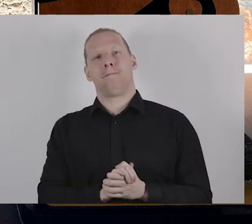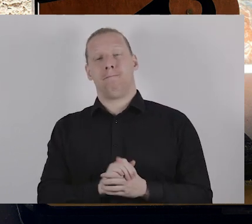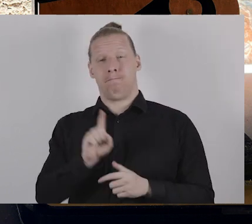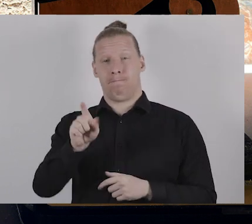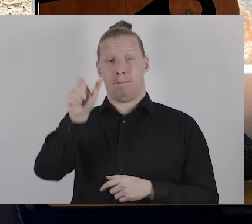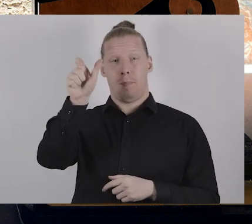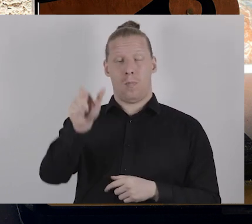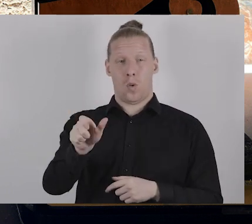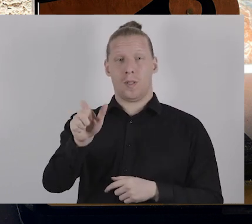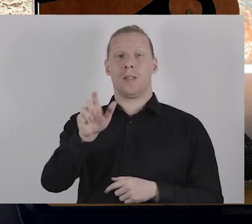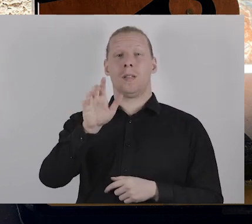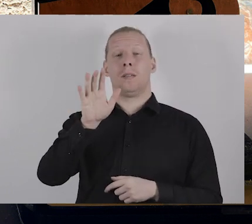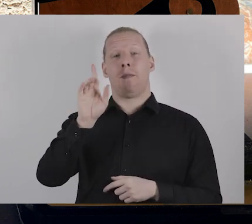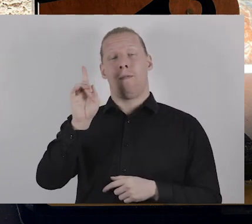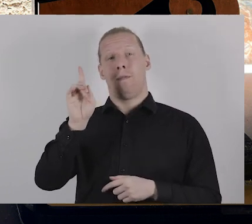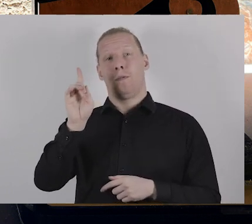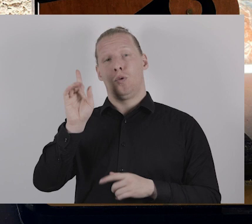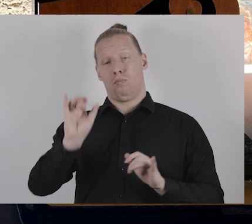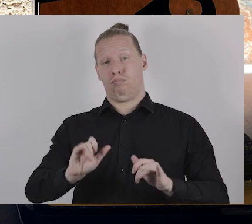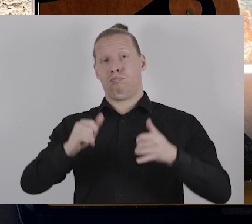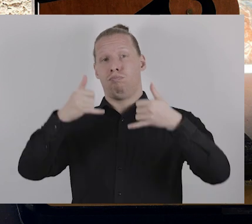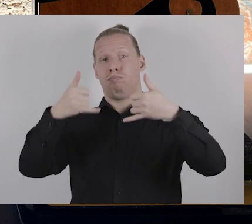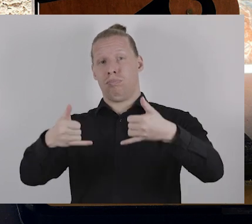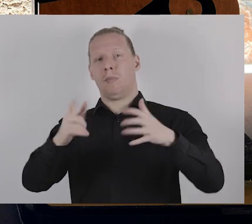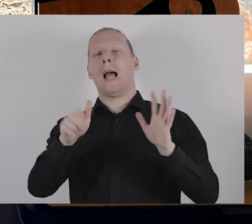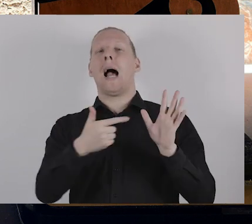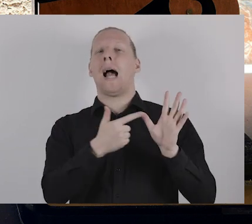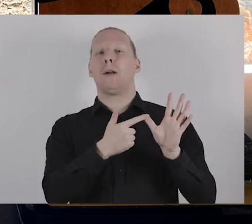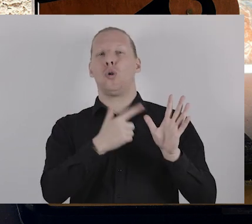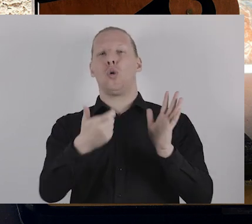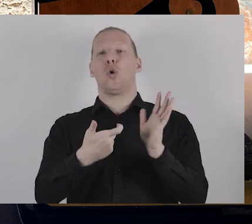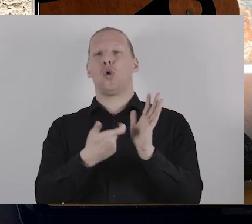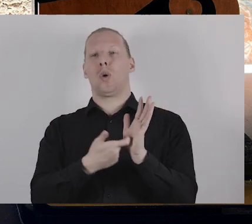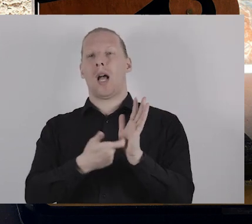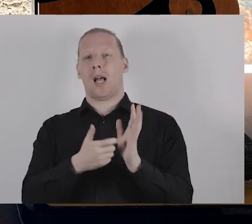This year's recipient is Anaru Ruka.